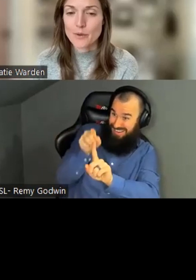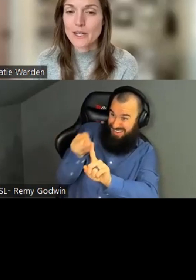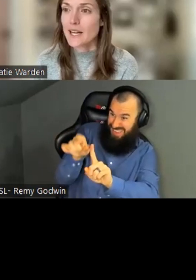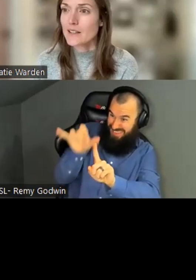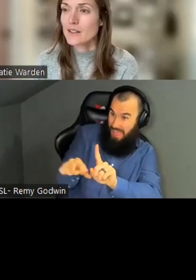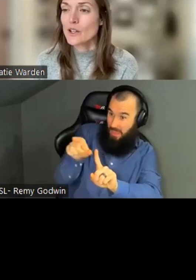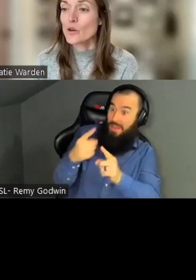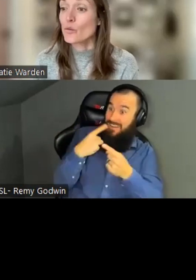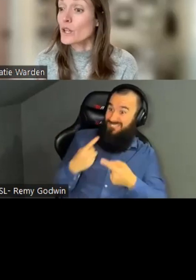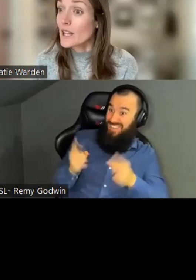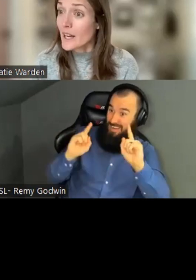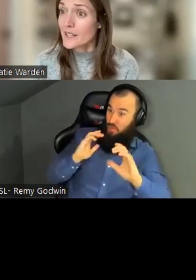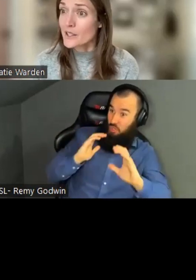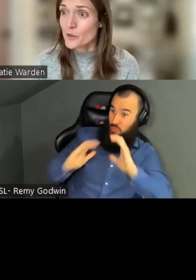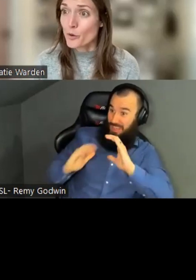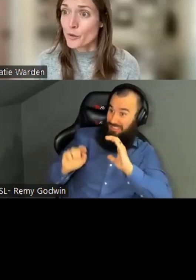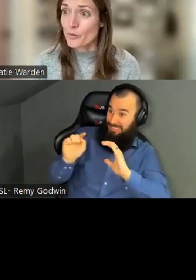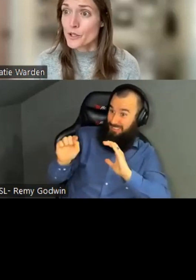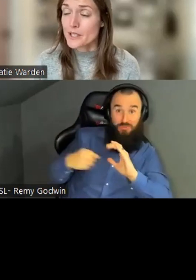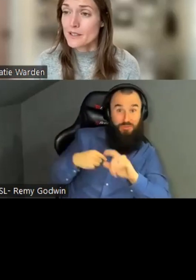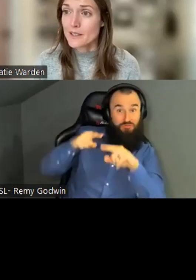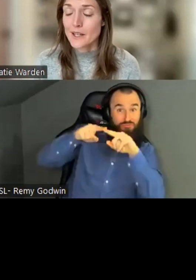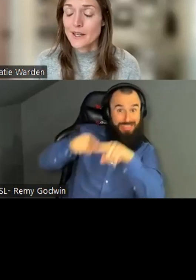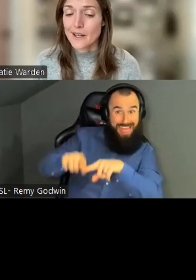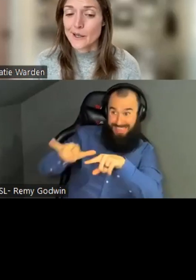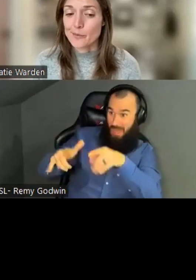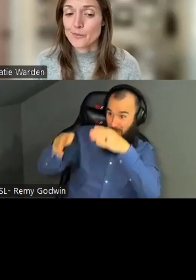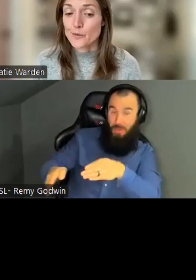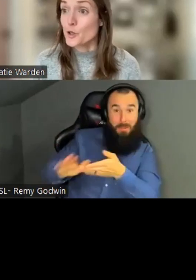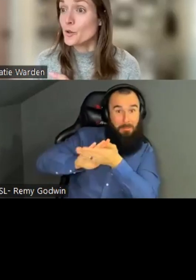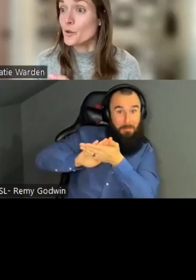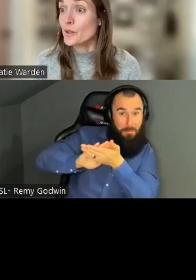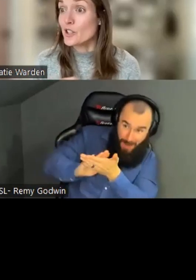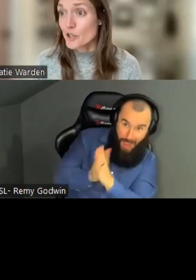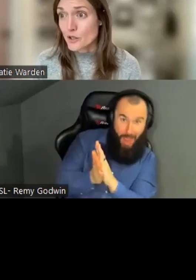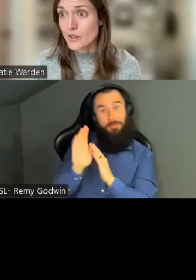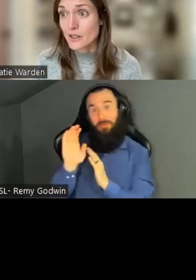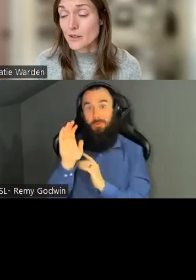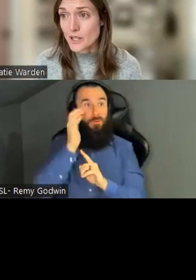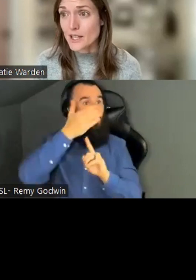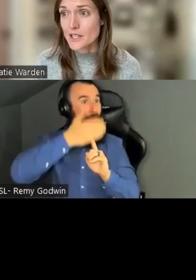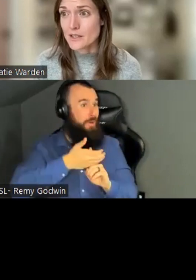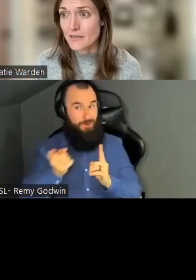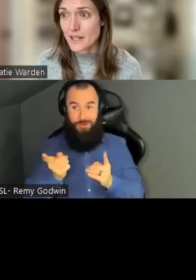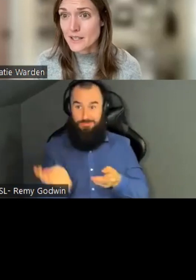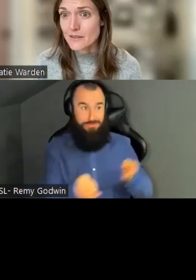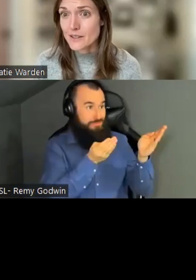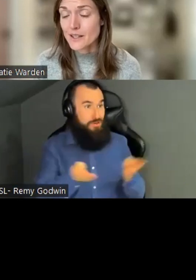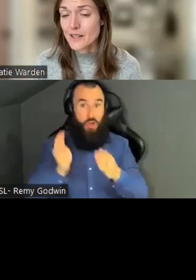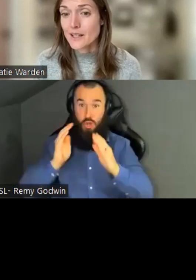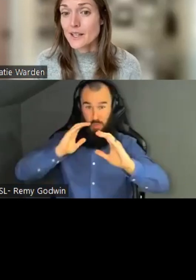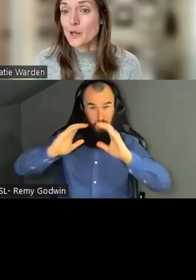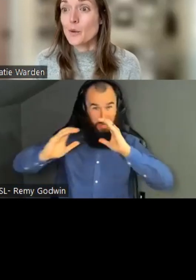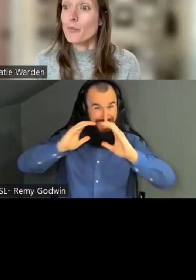We can't rely on a support person to ensure communication's effective,